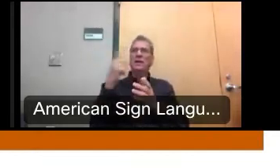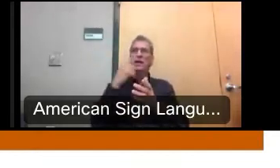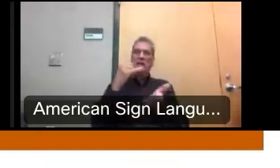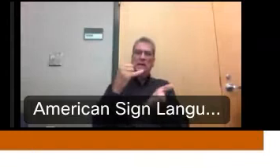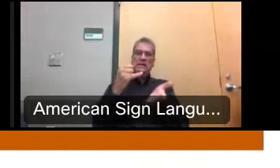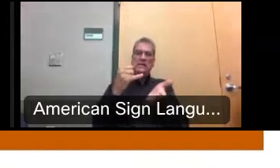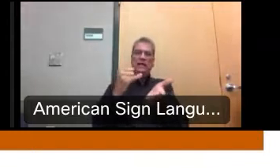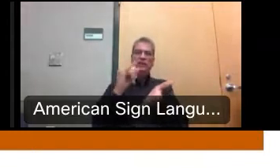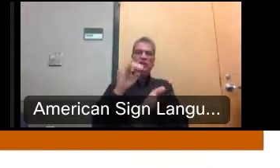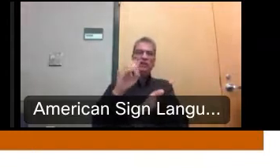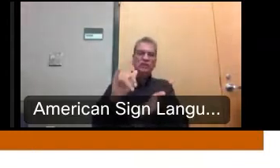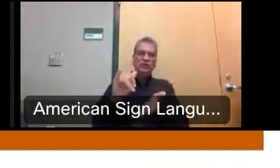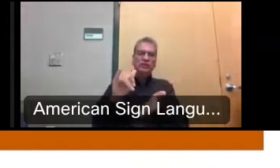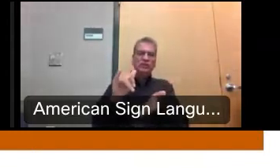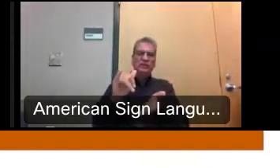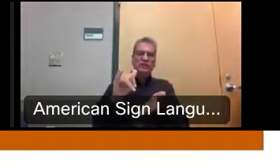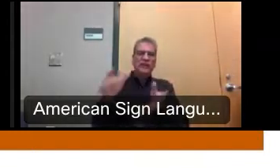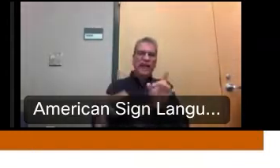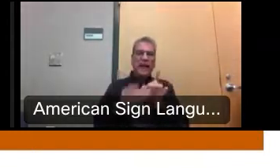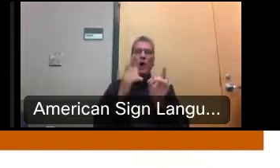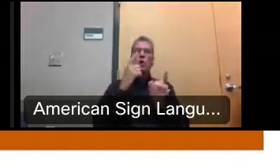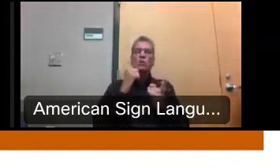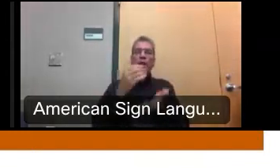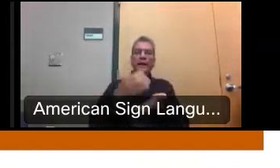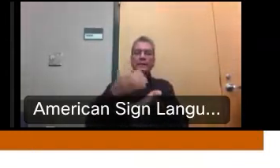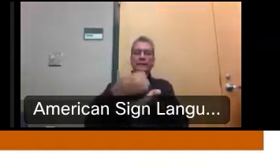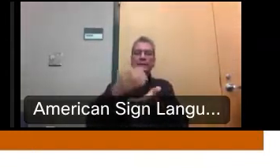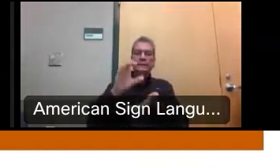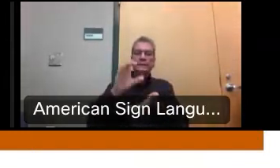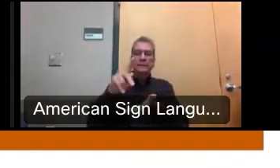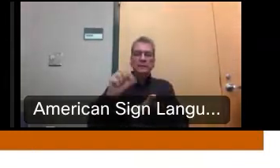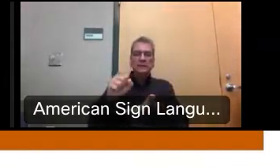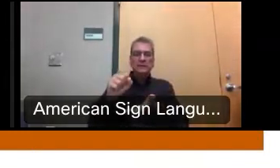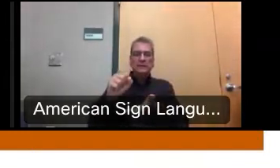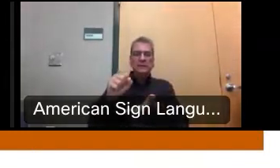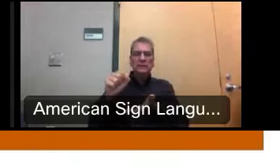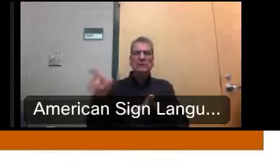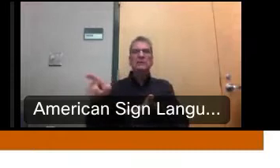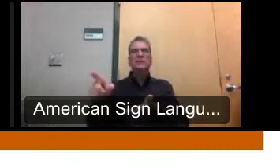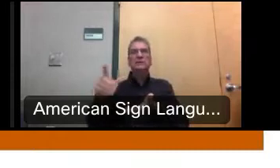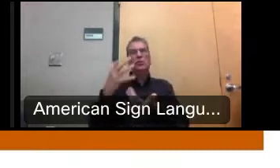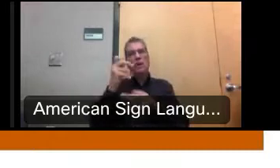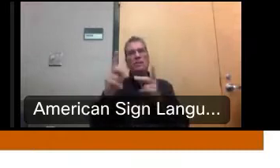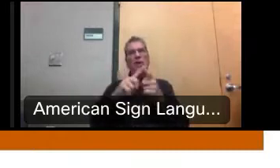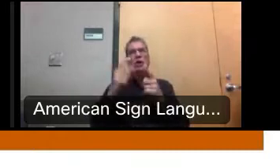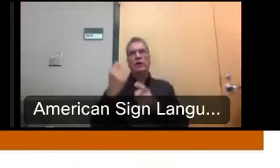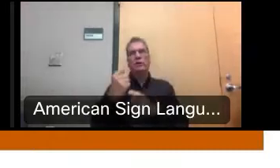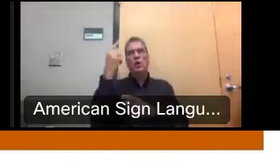um, we added little red Solo cups, because we really needed people to understand this was about both. Um, but also it's like, they can't be having